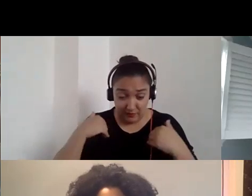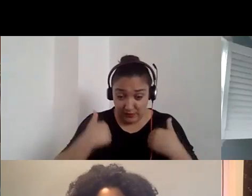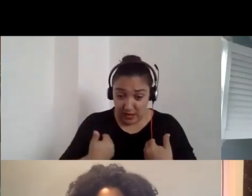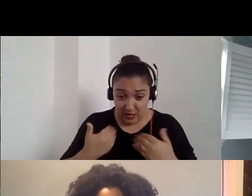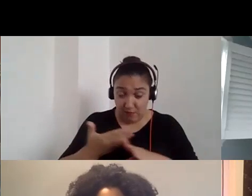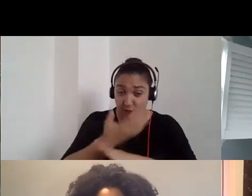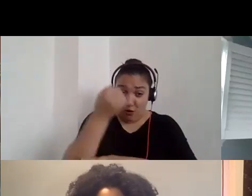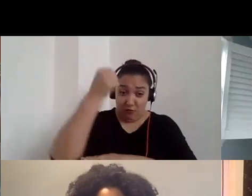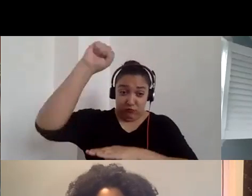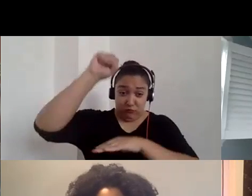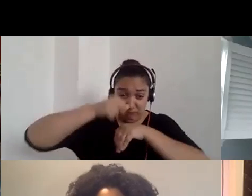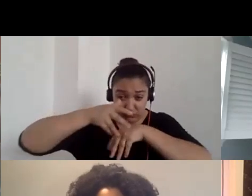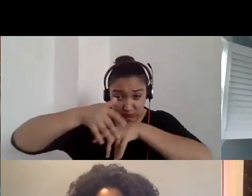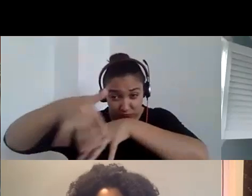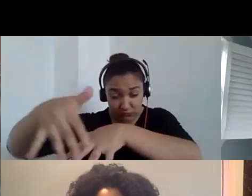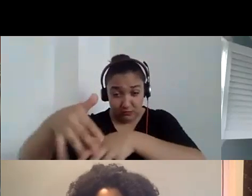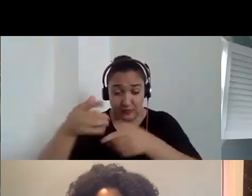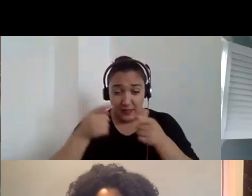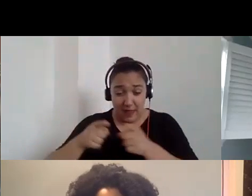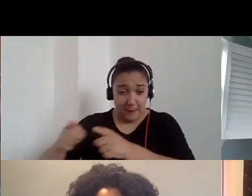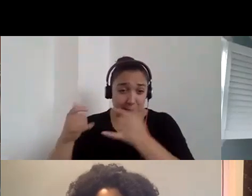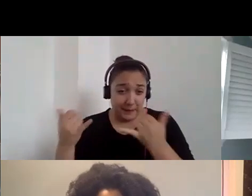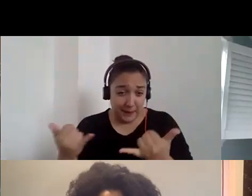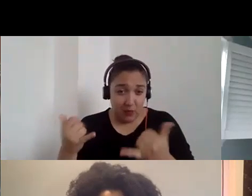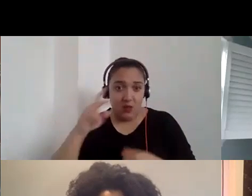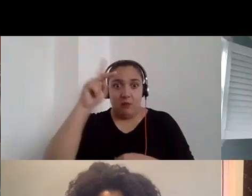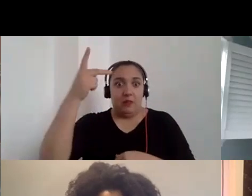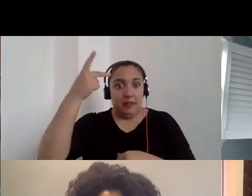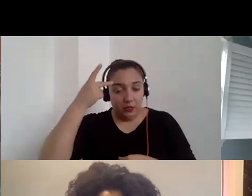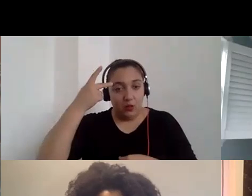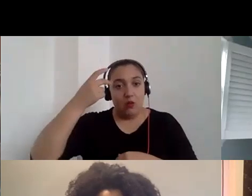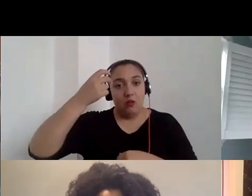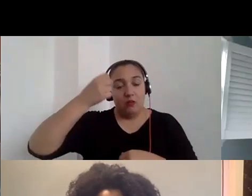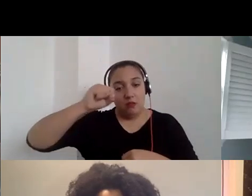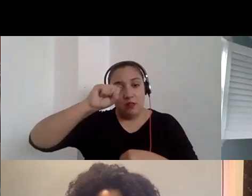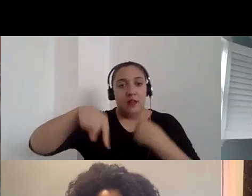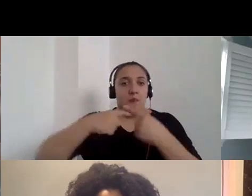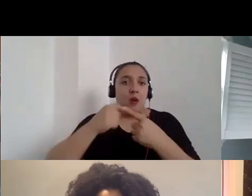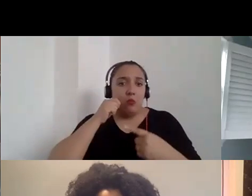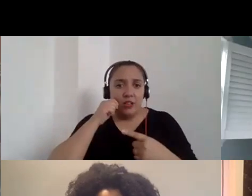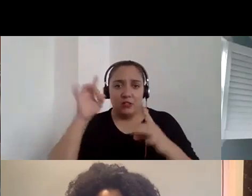right now of political protests around racial injustice.